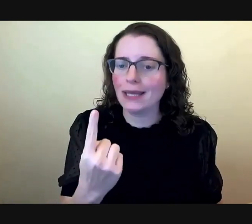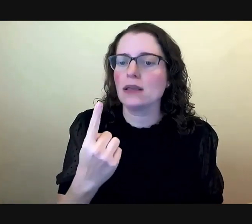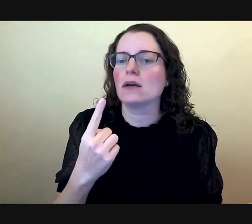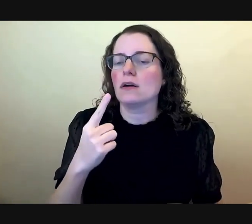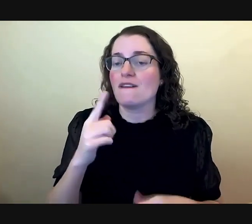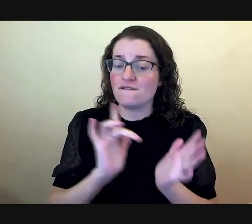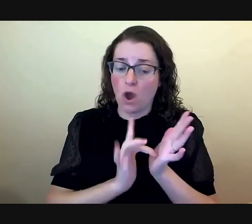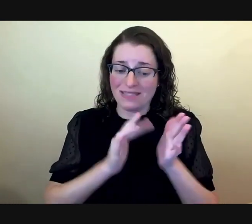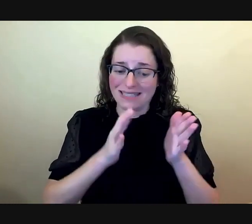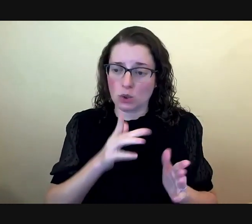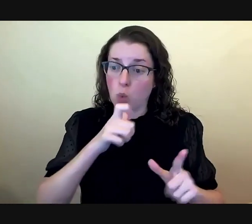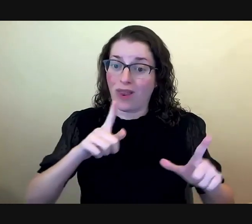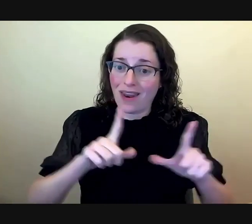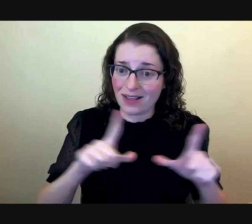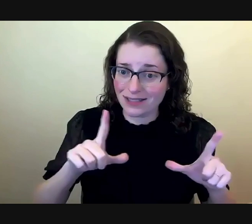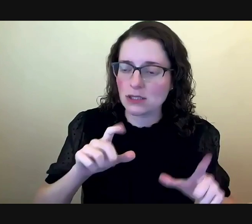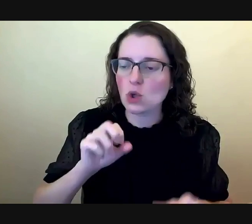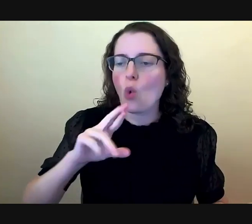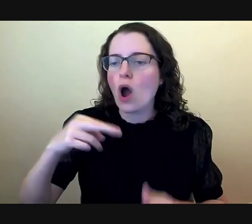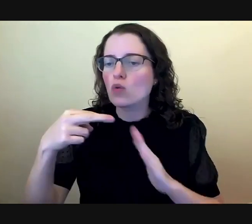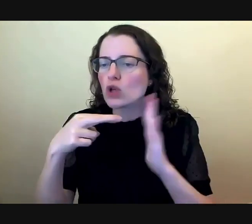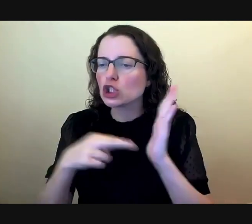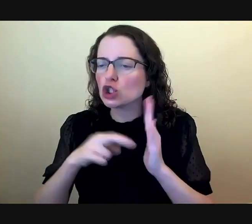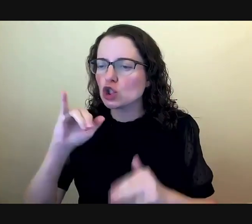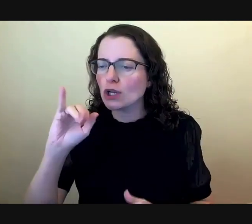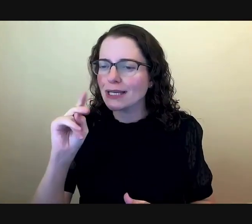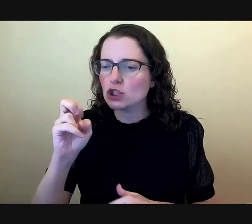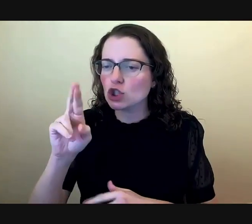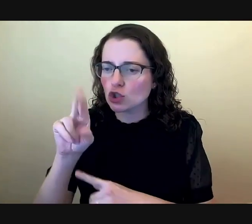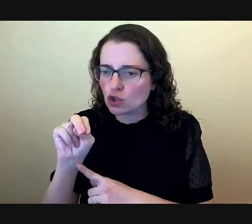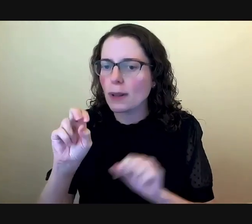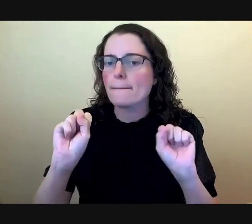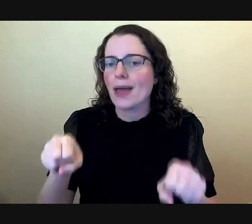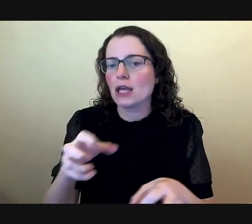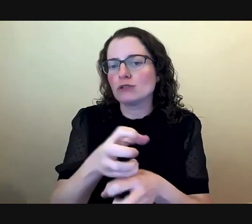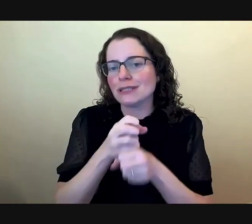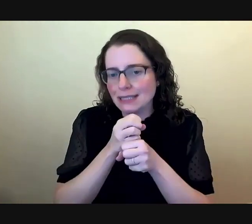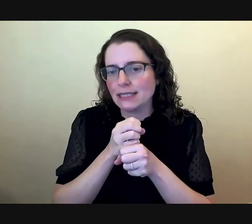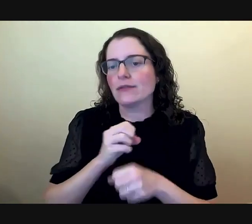that only pharmacists who are licensed or registered interns